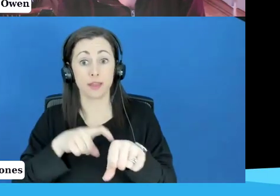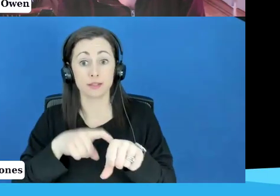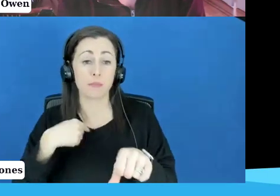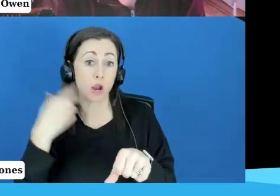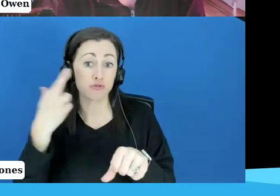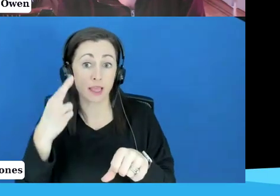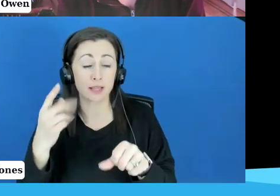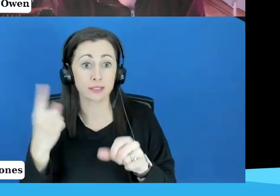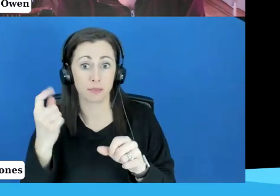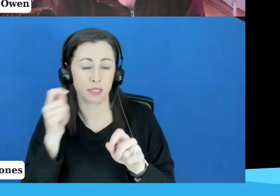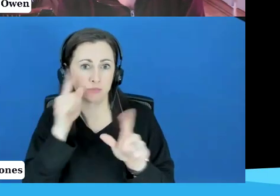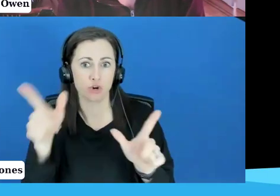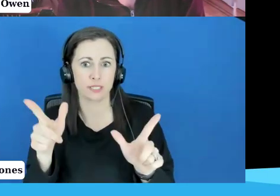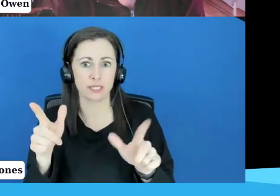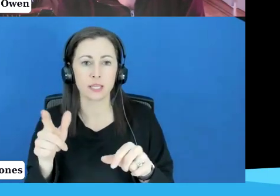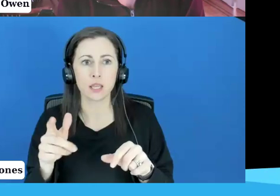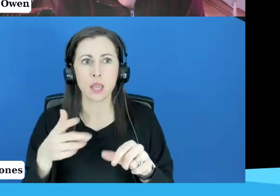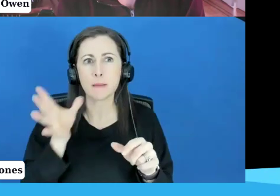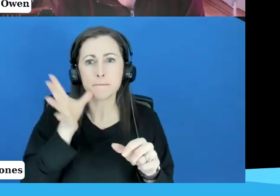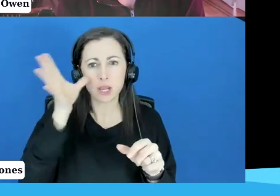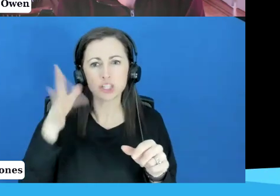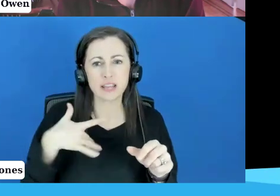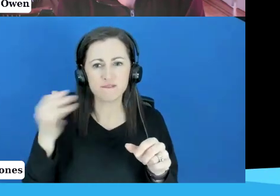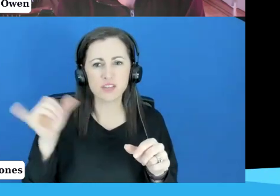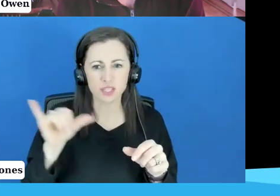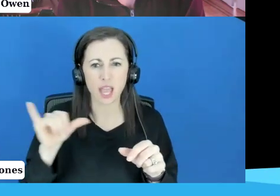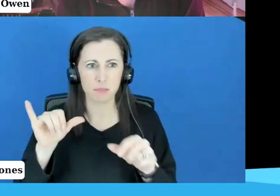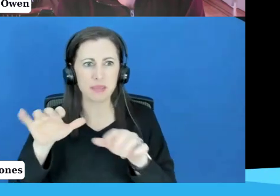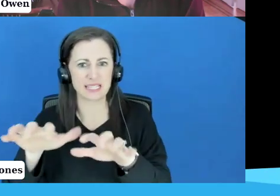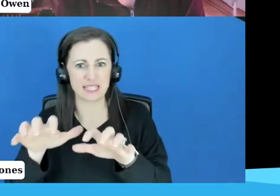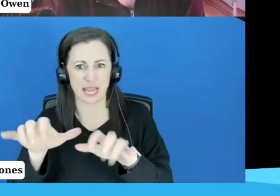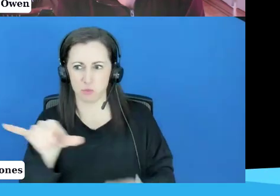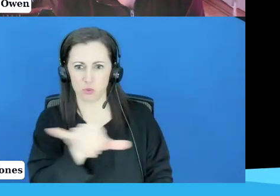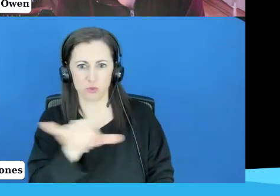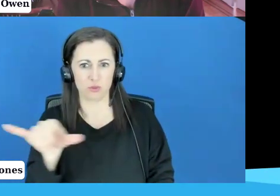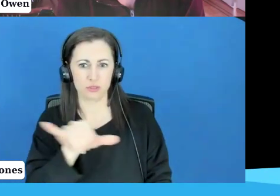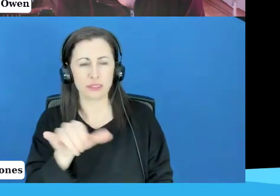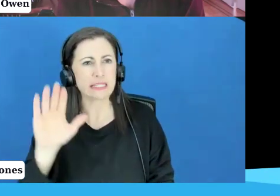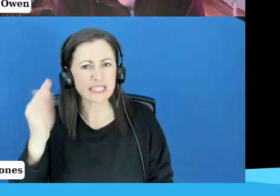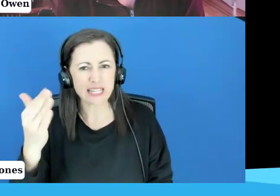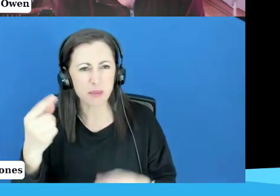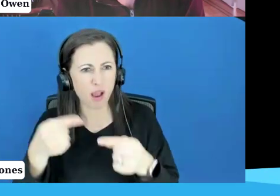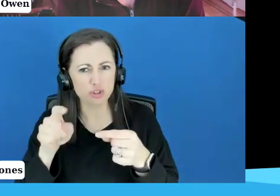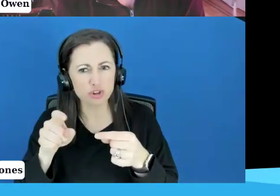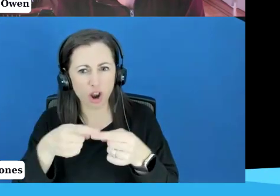Parenting feels an awful lot like being disabled. How counterintuitive. I've been taught that parenthood and disability